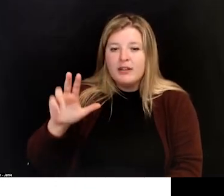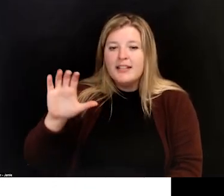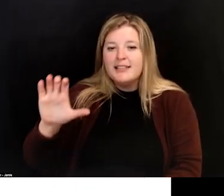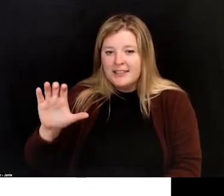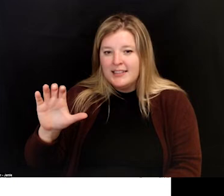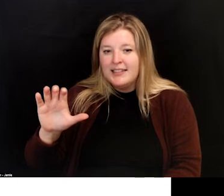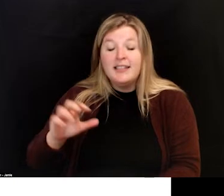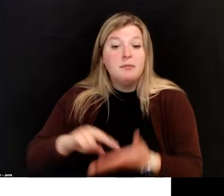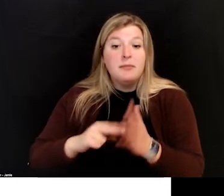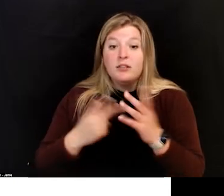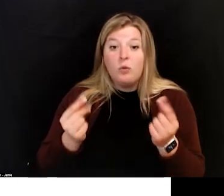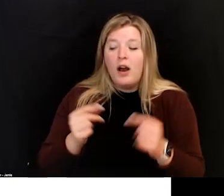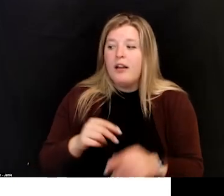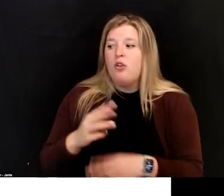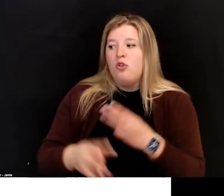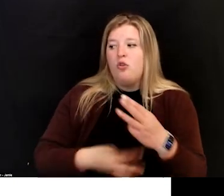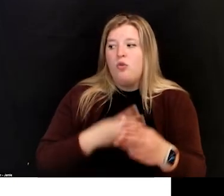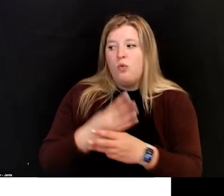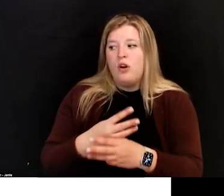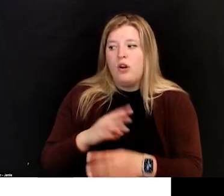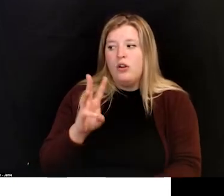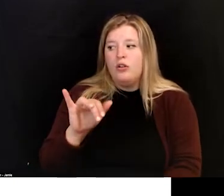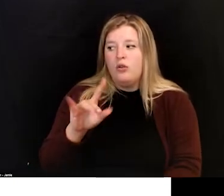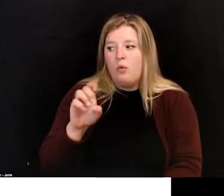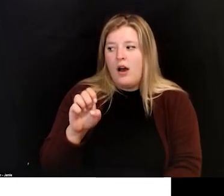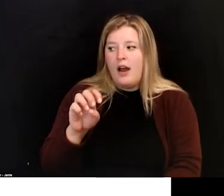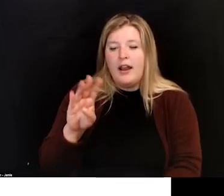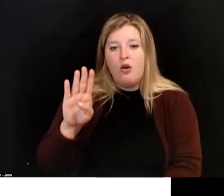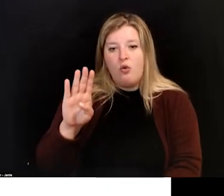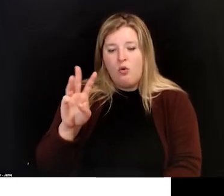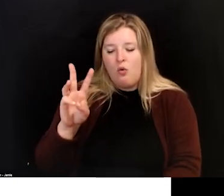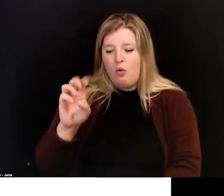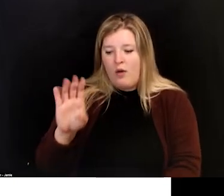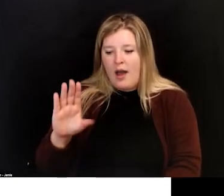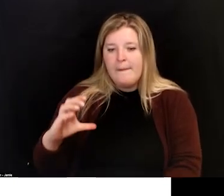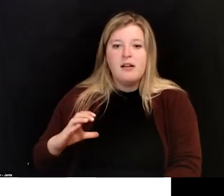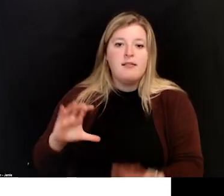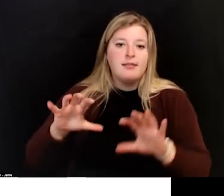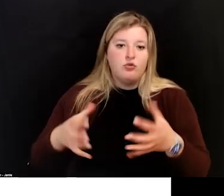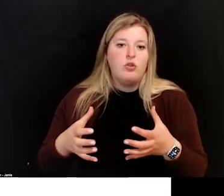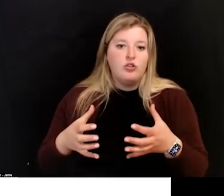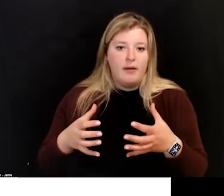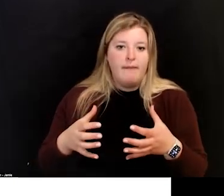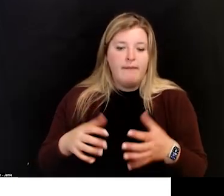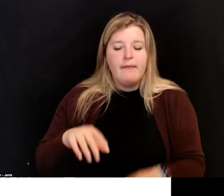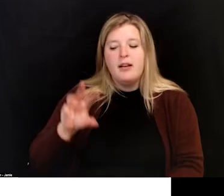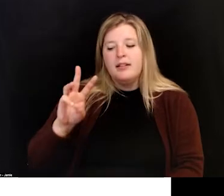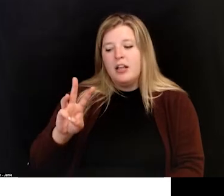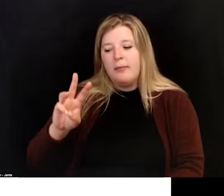stands for the World Wide Web Consortium, or W, the number 3, and the letter C.